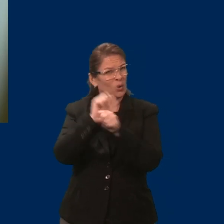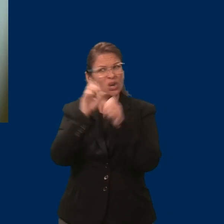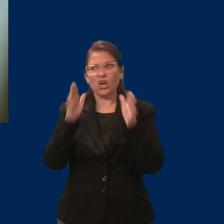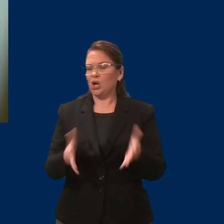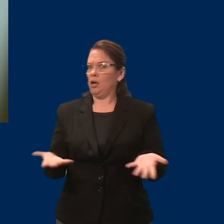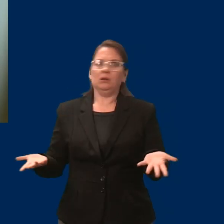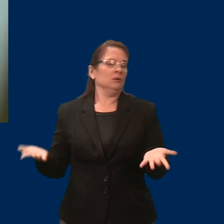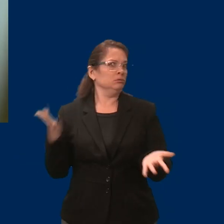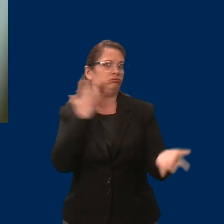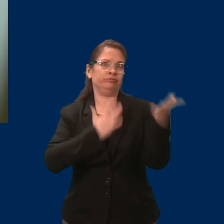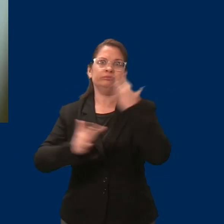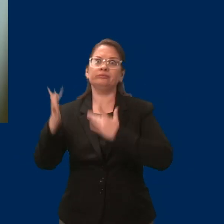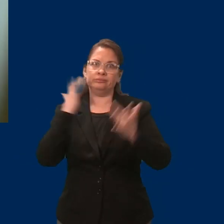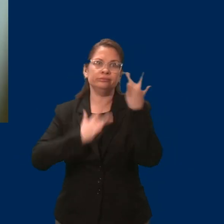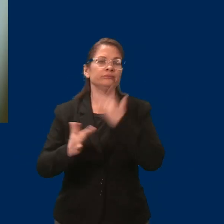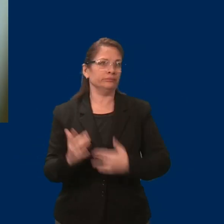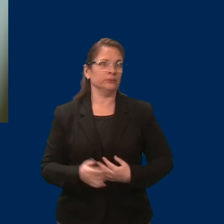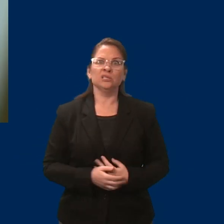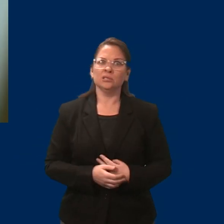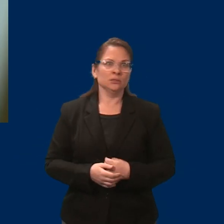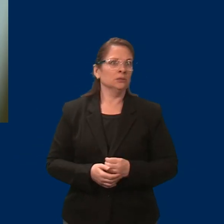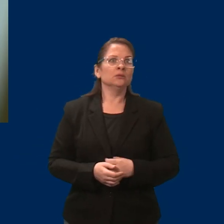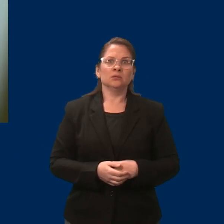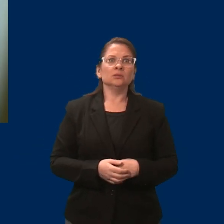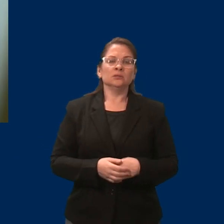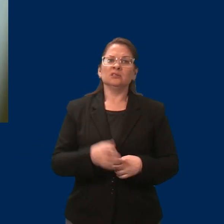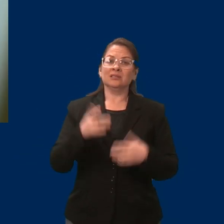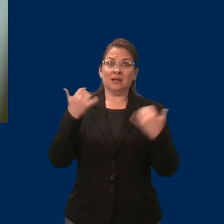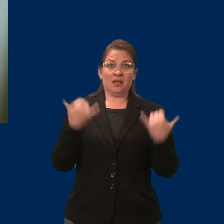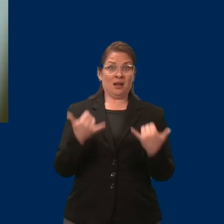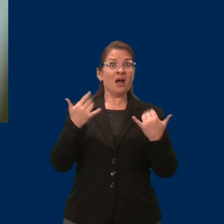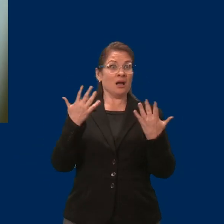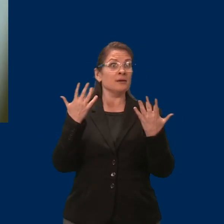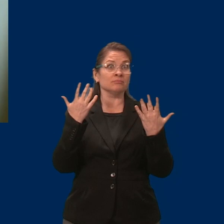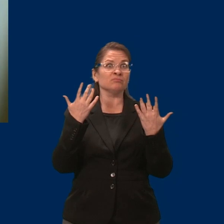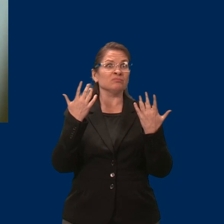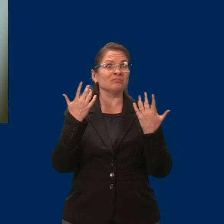Of course, that includes our assisted living homes,